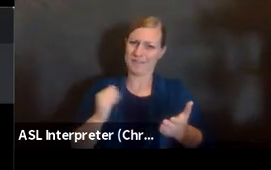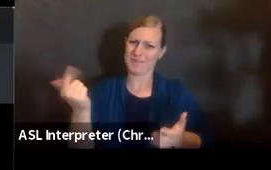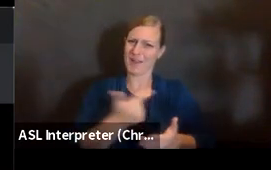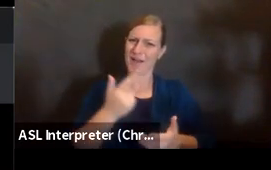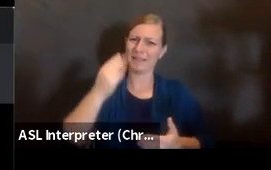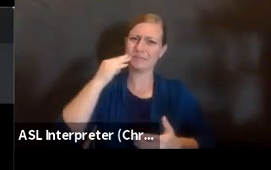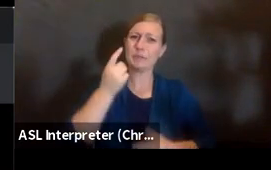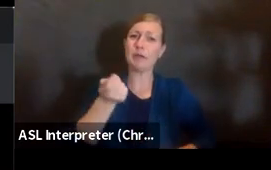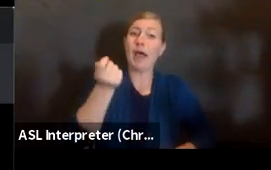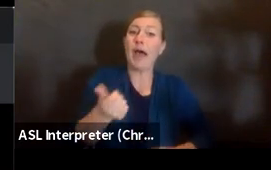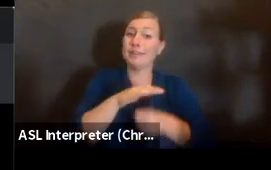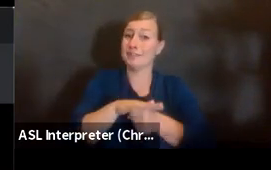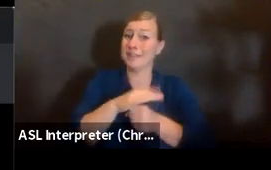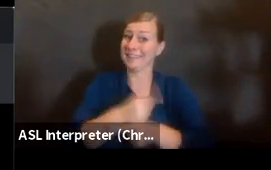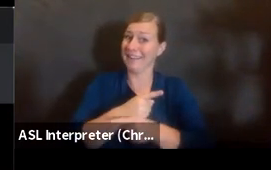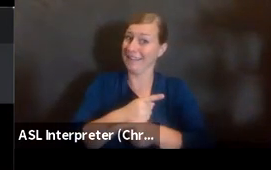Jeff Crawford: Breathe. Jeff Crawford: And take care of yourself, please.